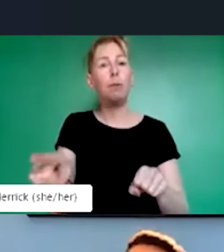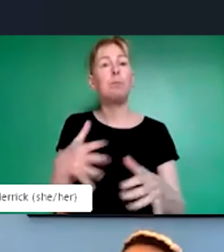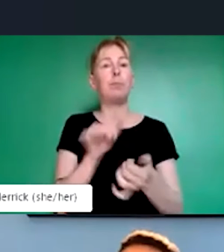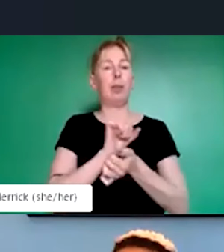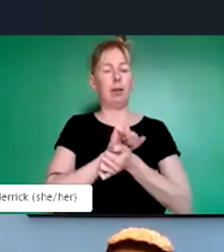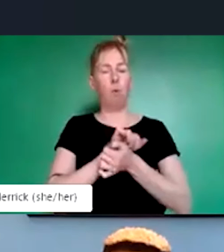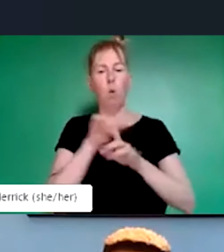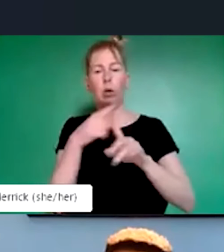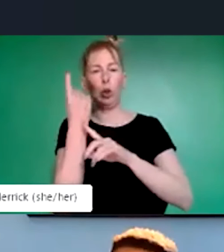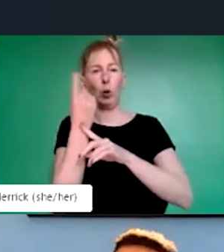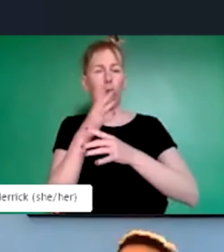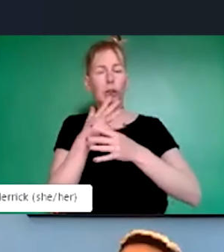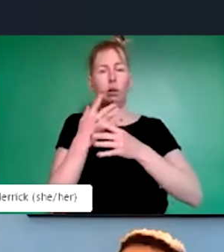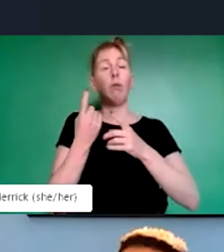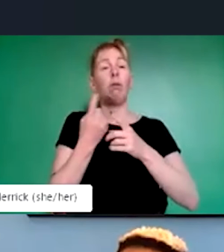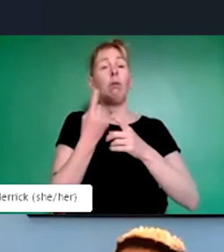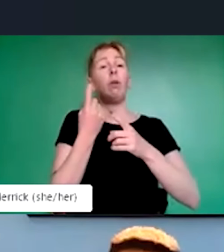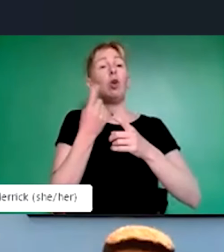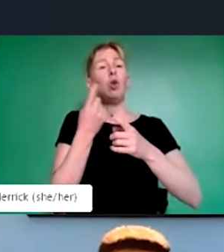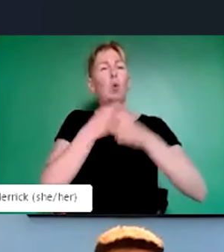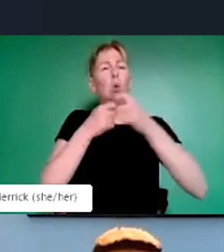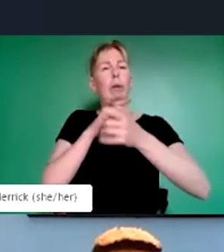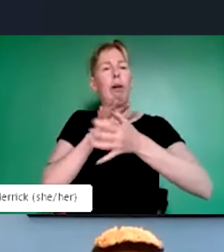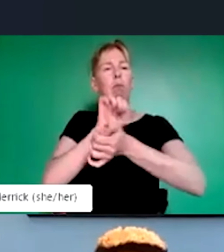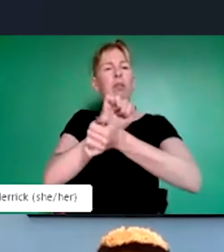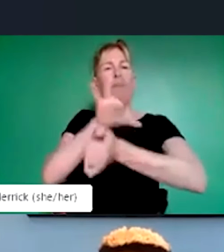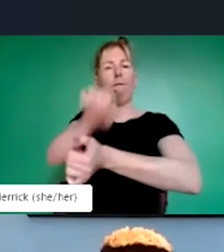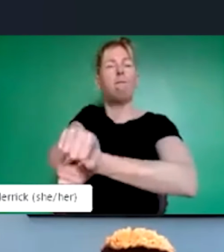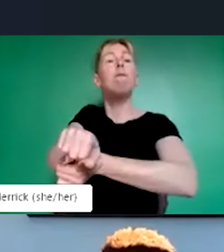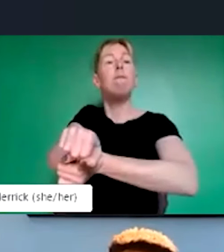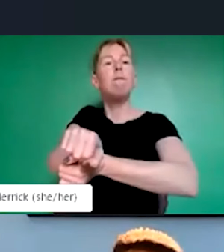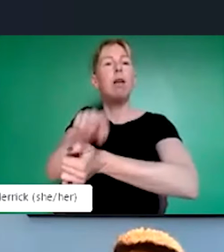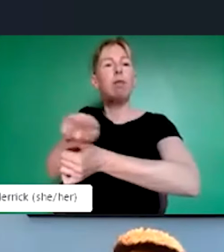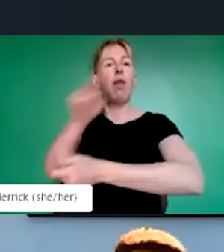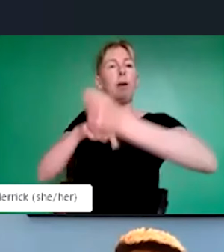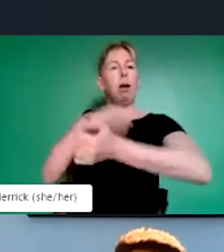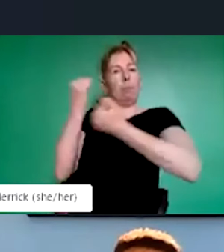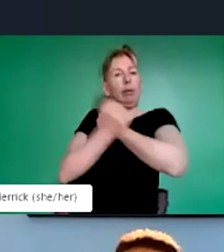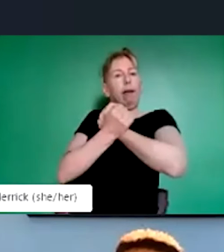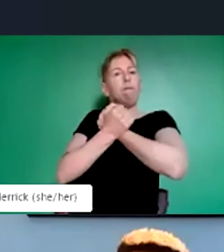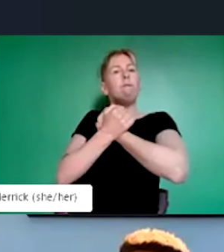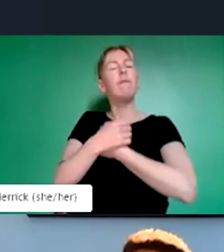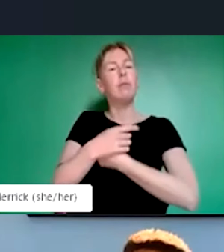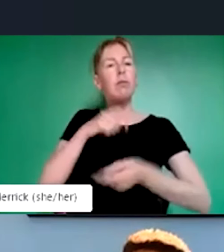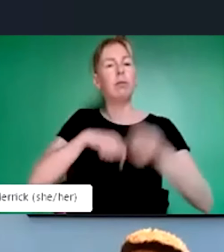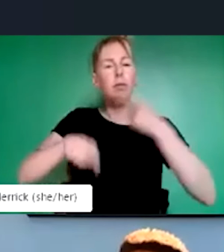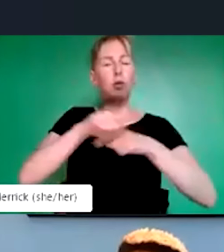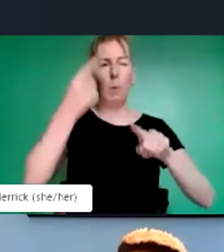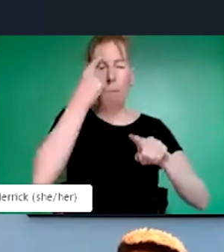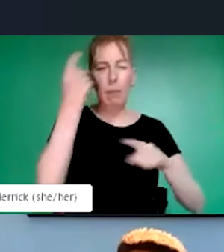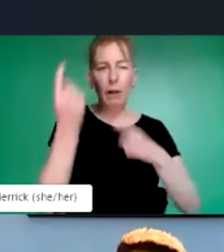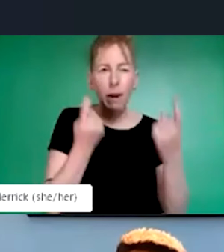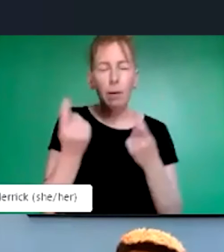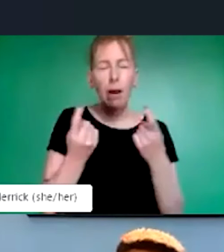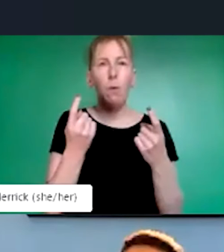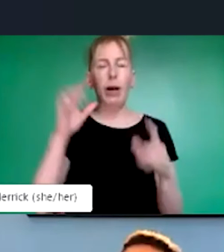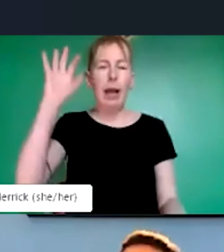of these things the institution is built. And I'm thinking a lot about institutions as within